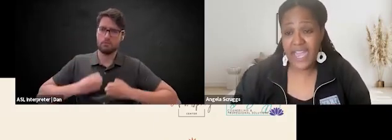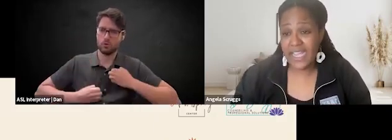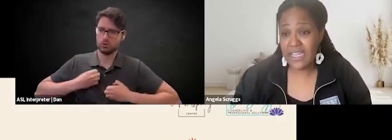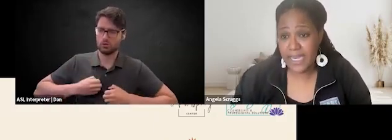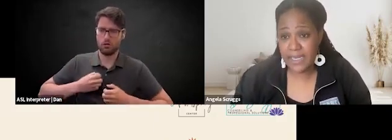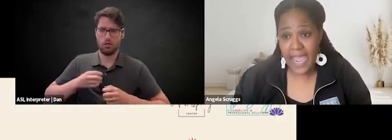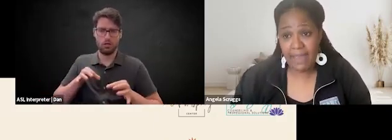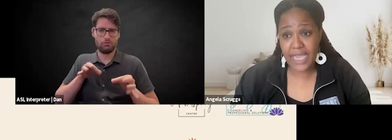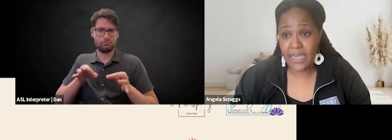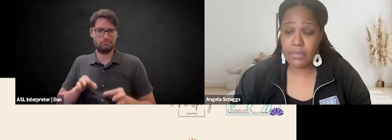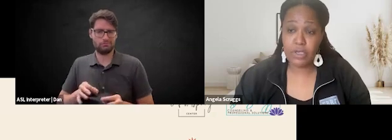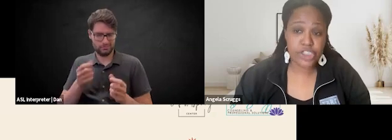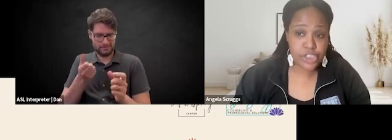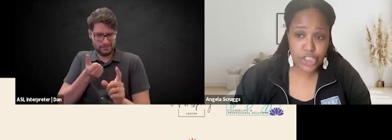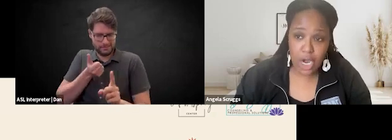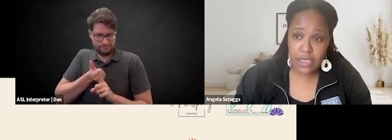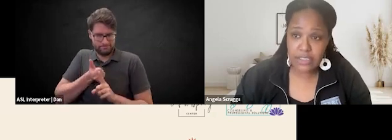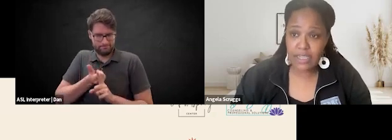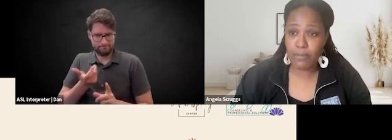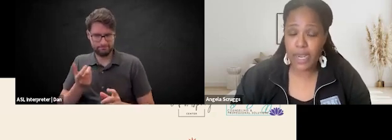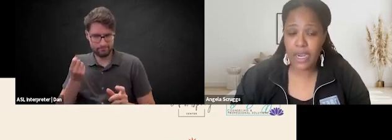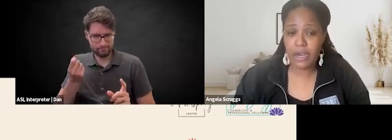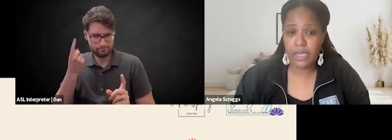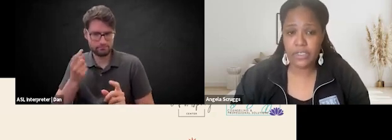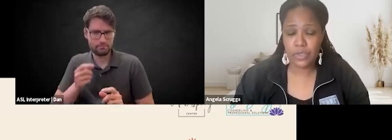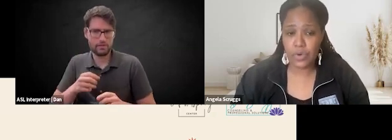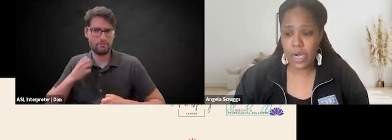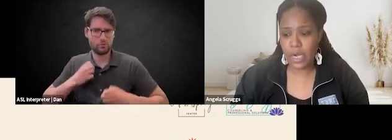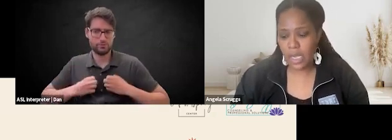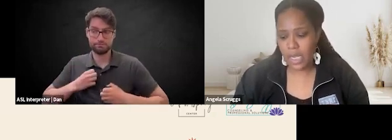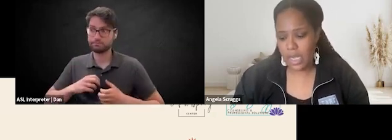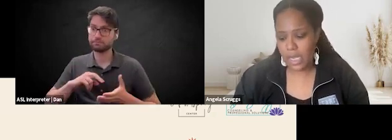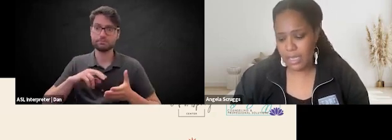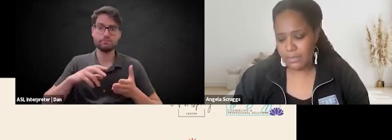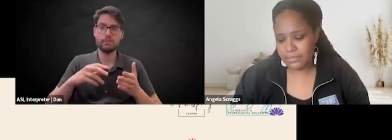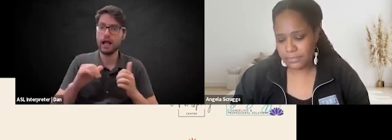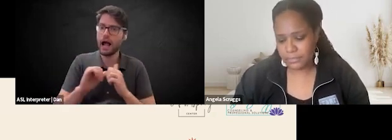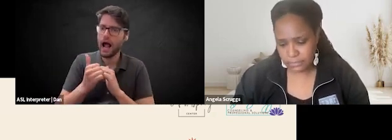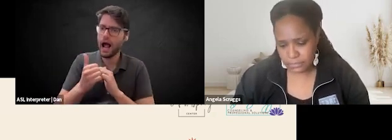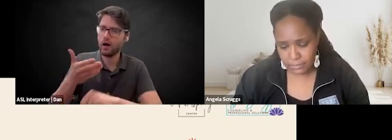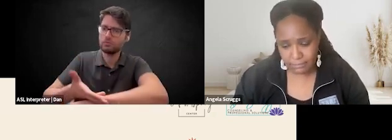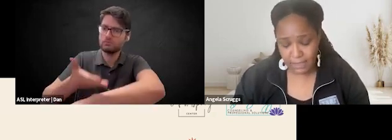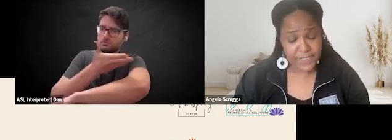that could mean having an emotion chart somewhere in your, um...